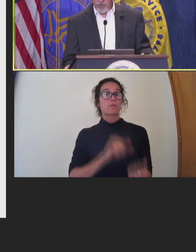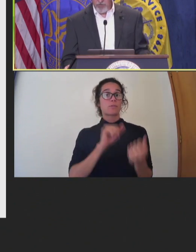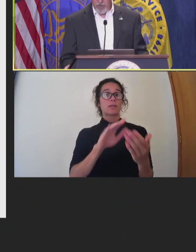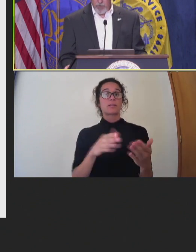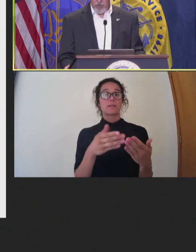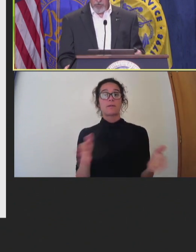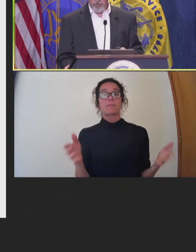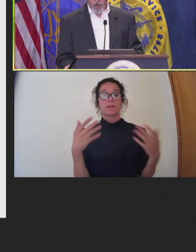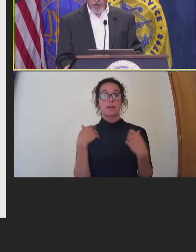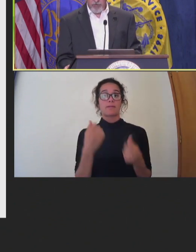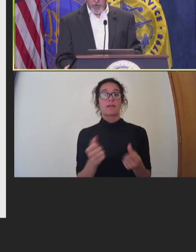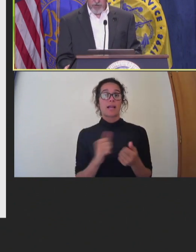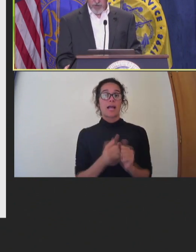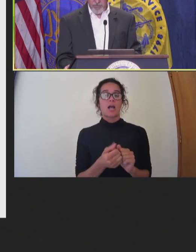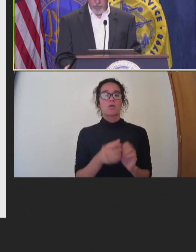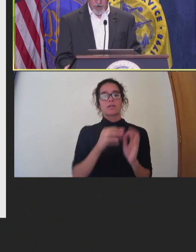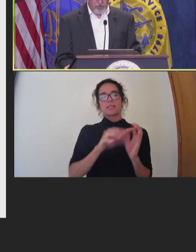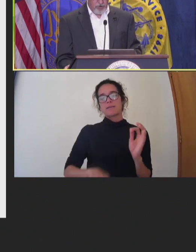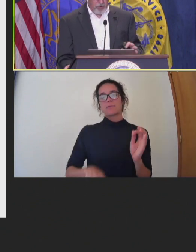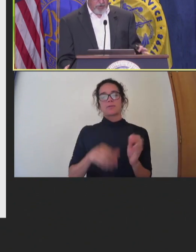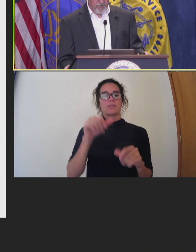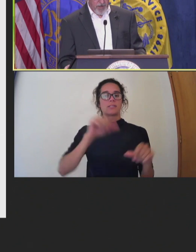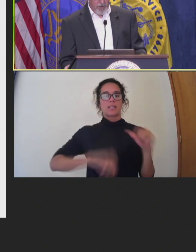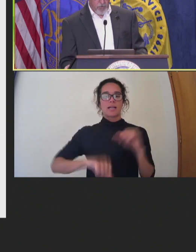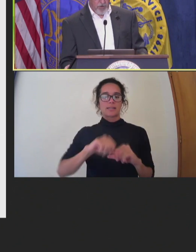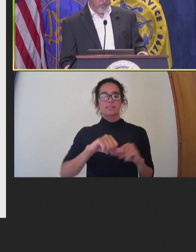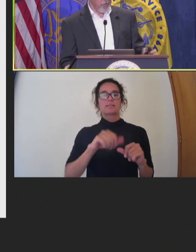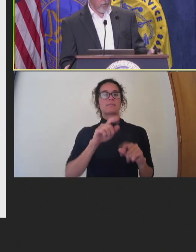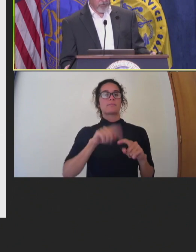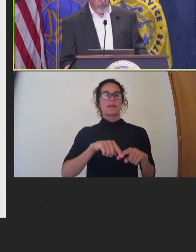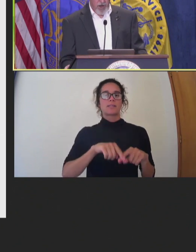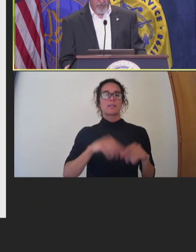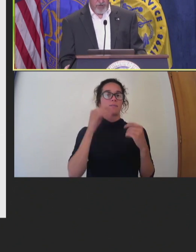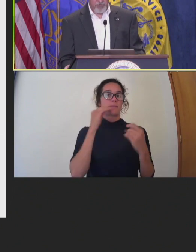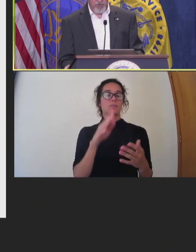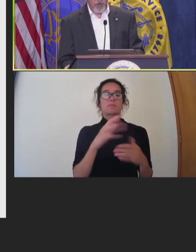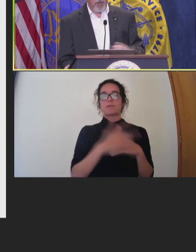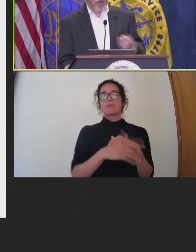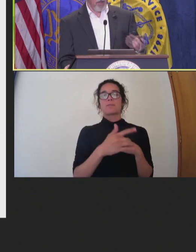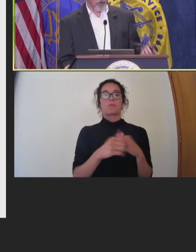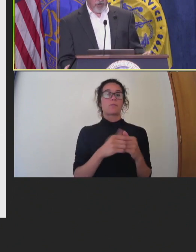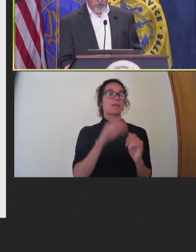Simple, science-based information could be available as memes and graphics, educational